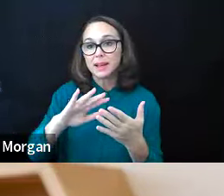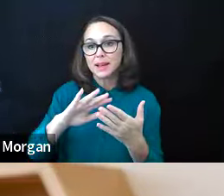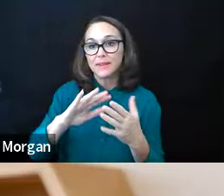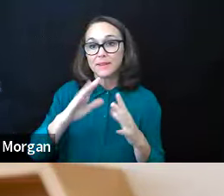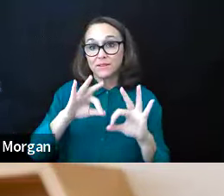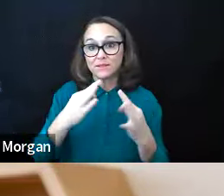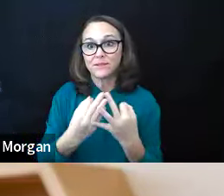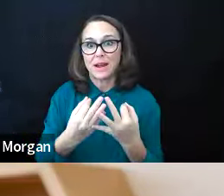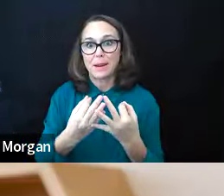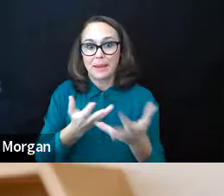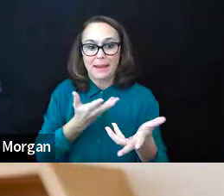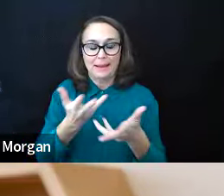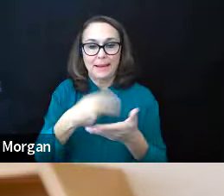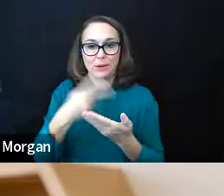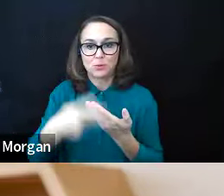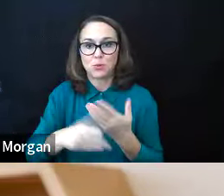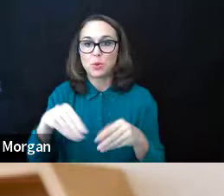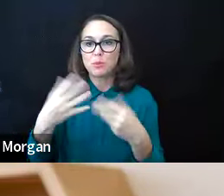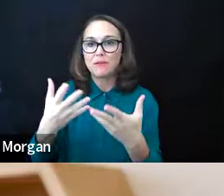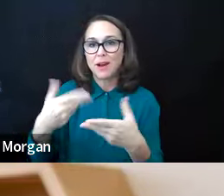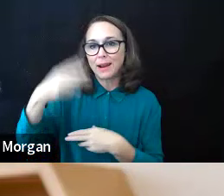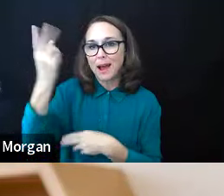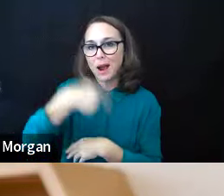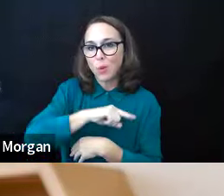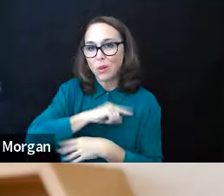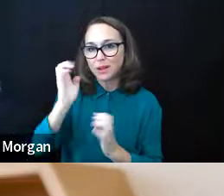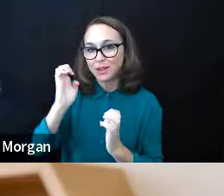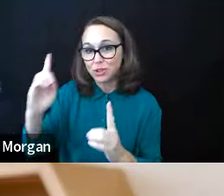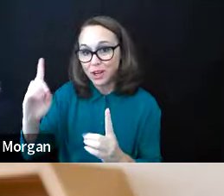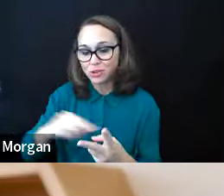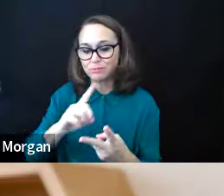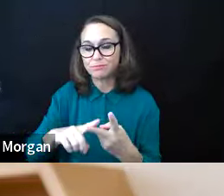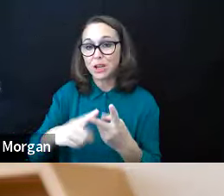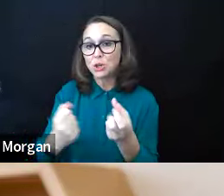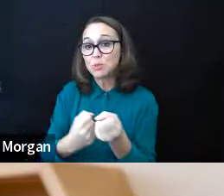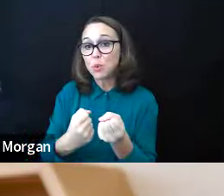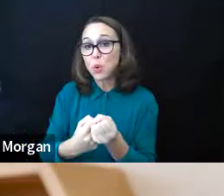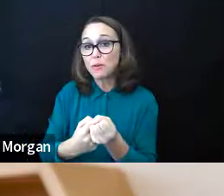childhood education and support to economically disadvantaged families, to build a strong